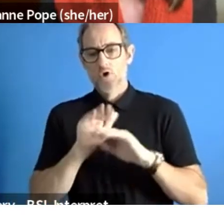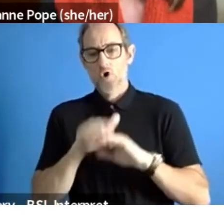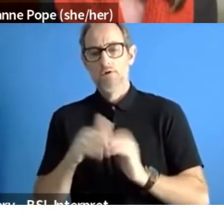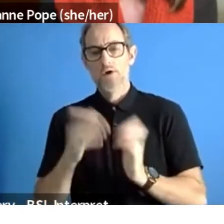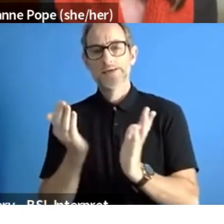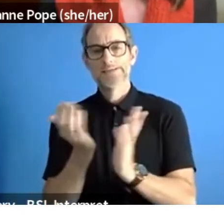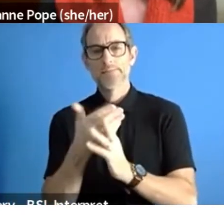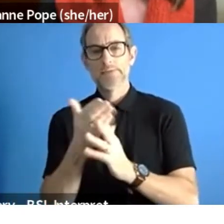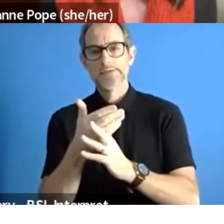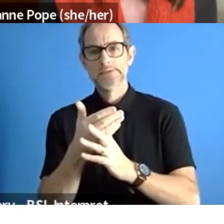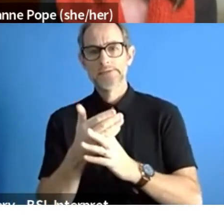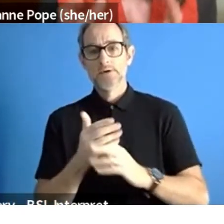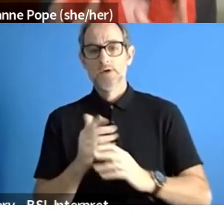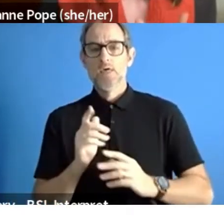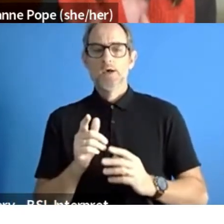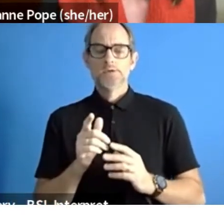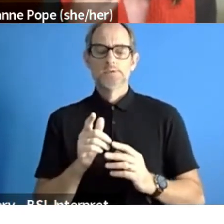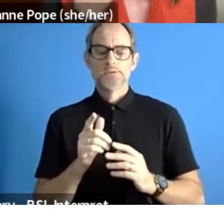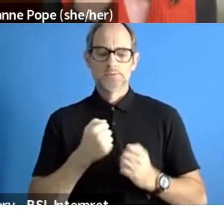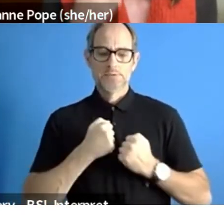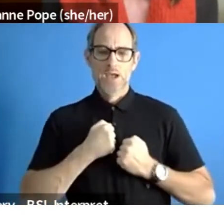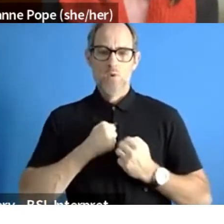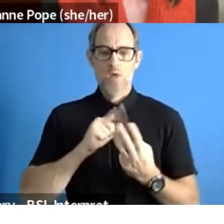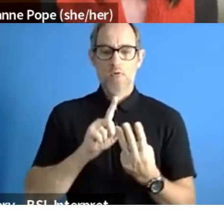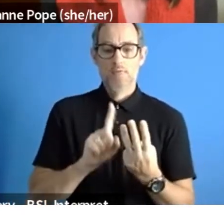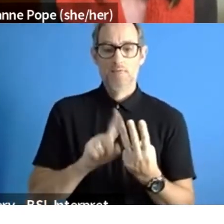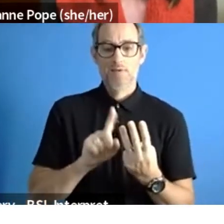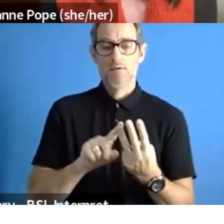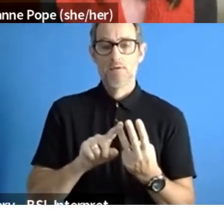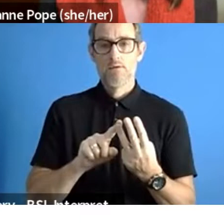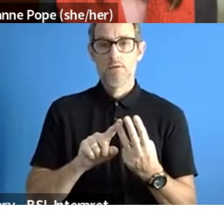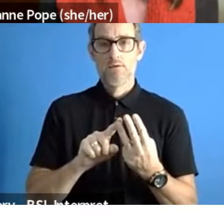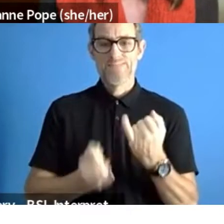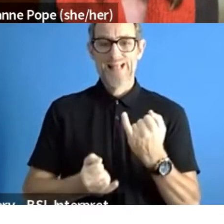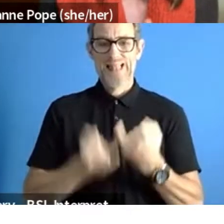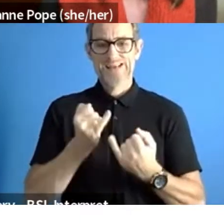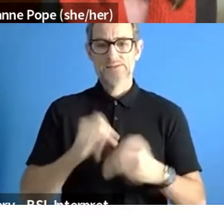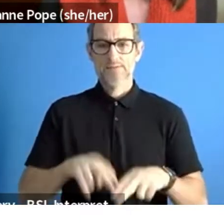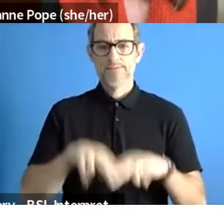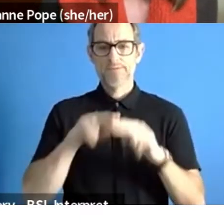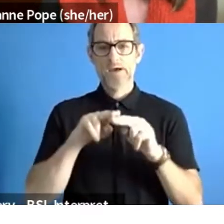that was our third and final pillar. Having said that, I will add that